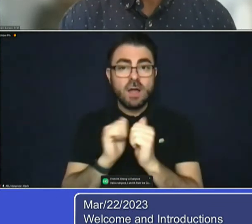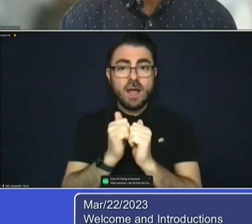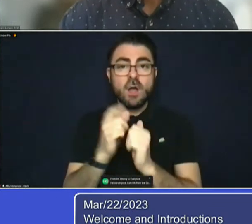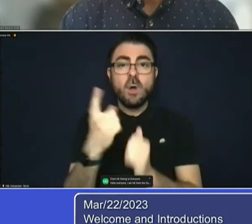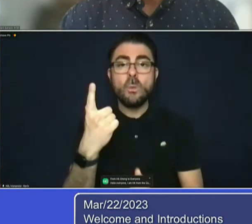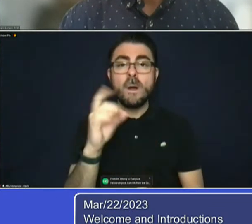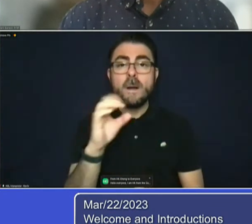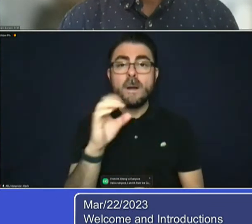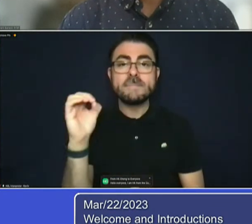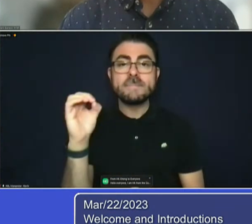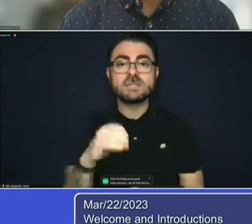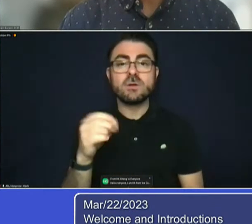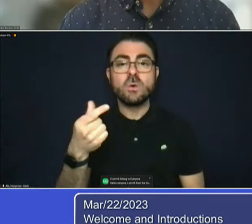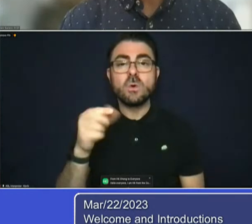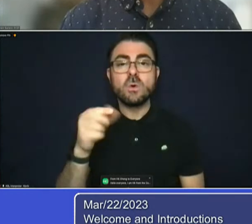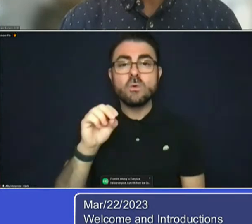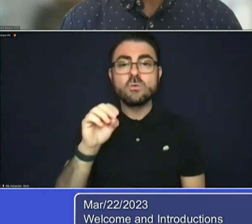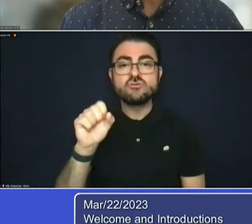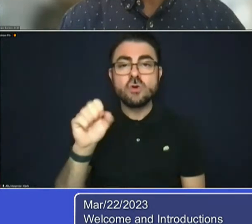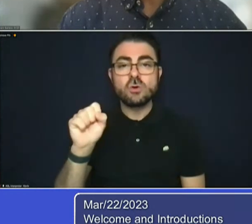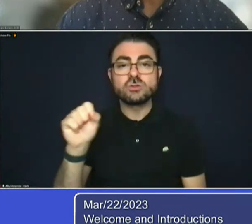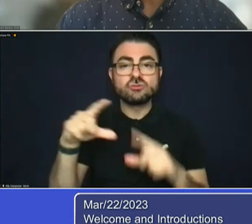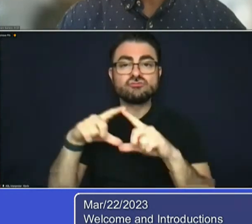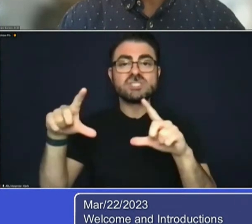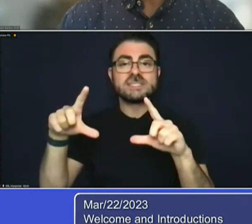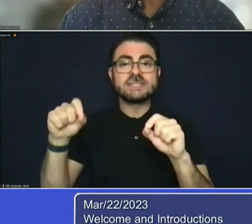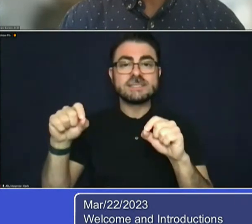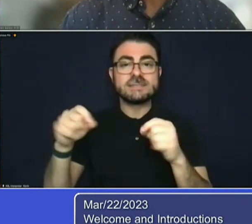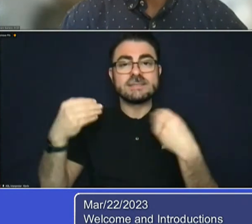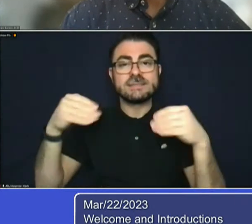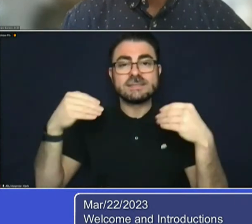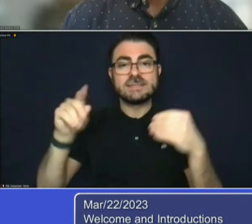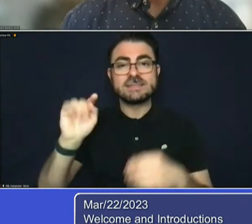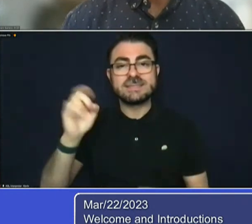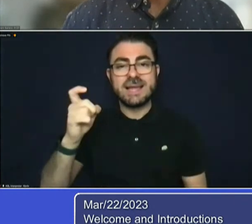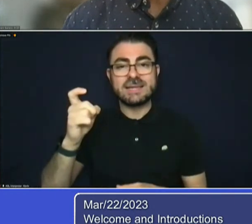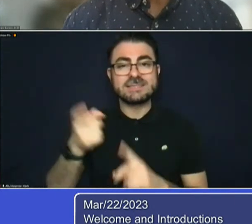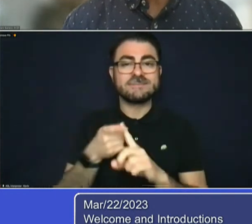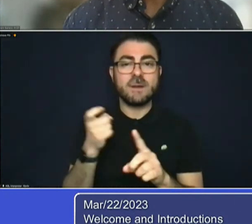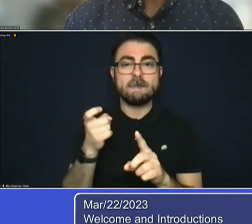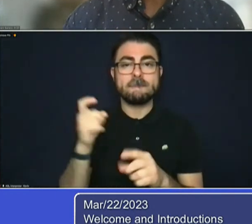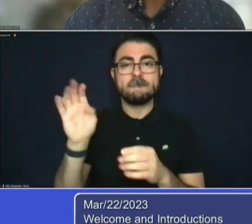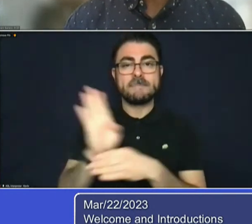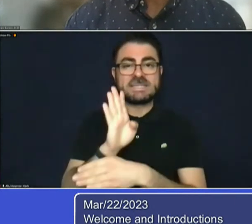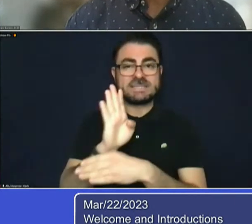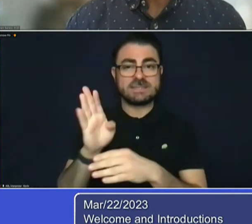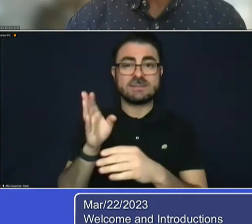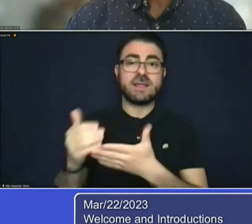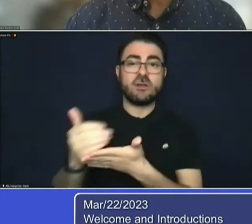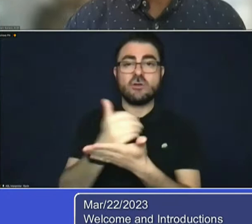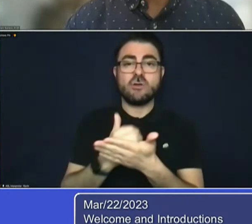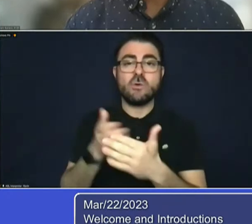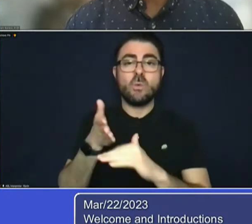THE FUND IS FUNDED BY A 1% GROSS